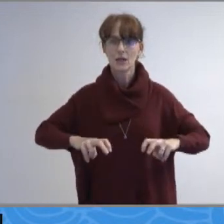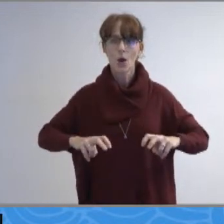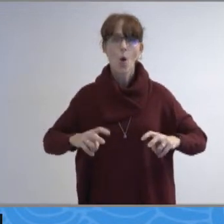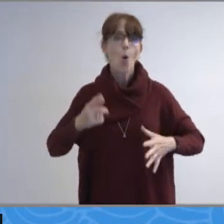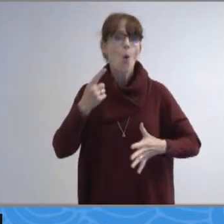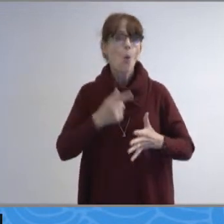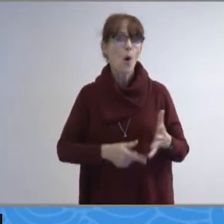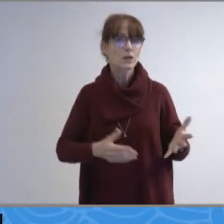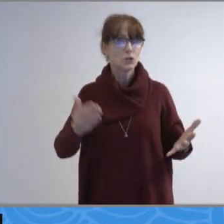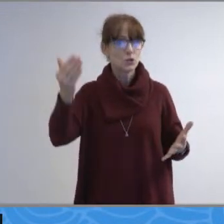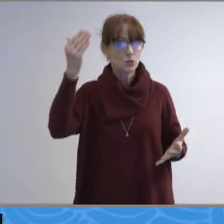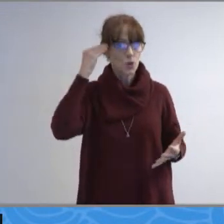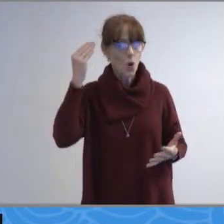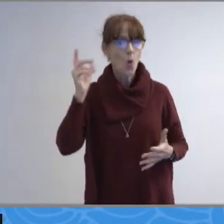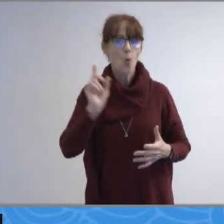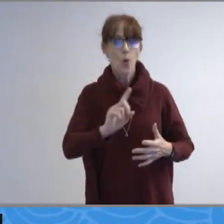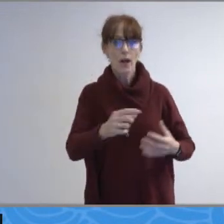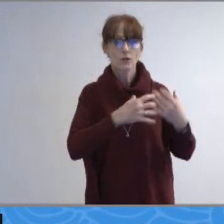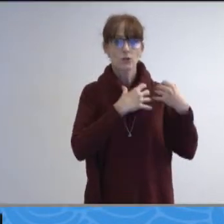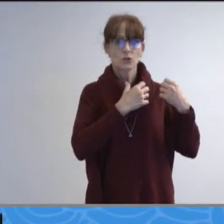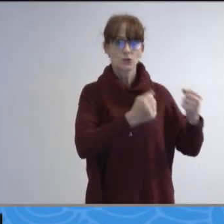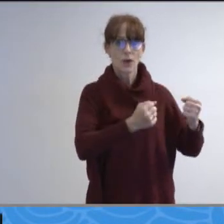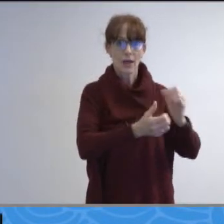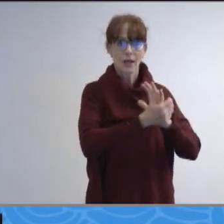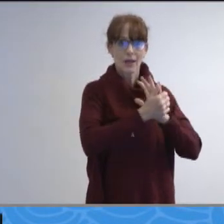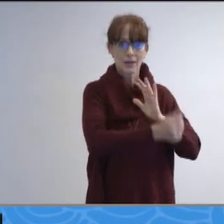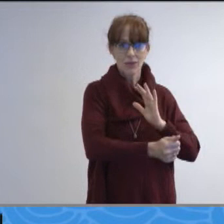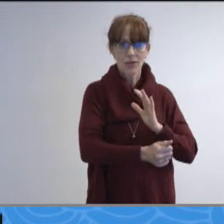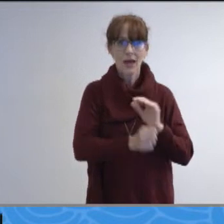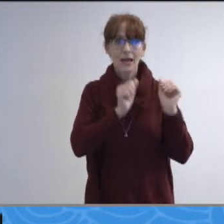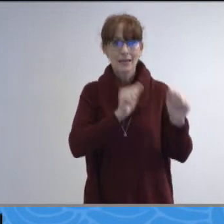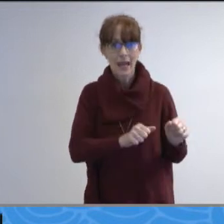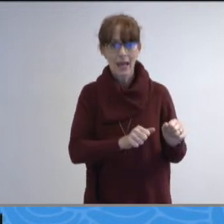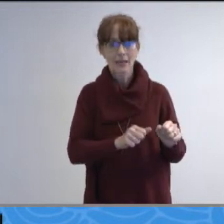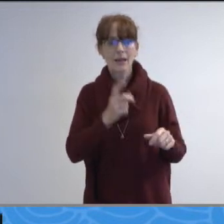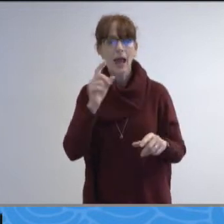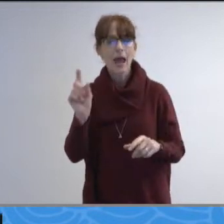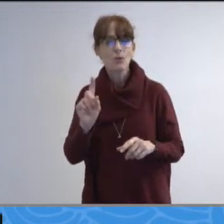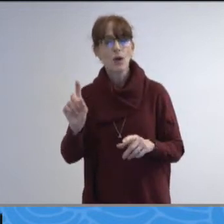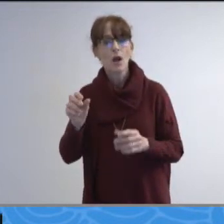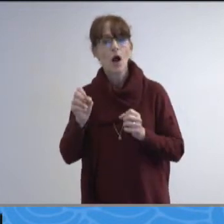what are your strengths, your can dos, and then where are some opportunities for growth.